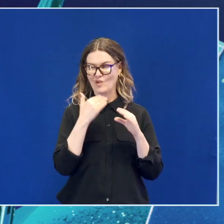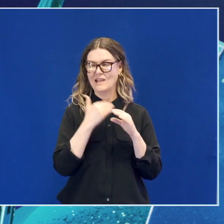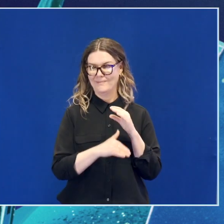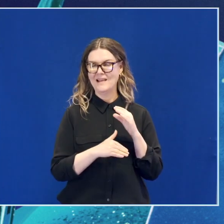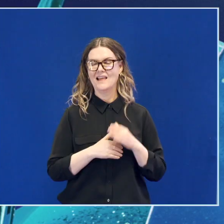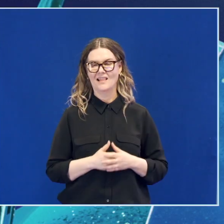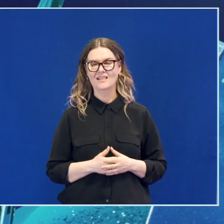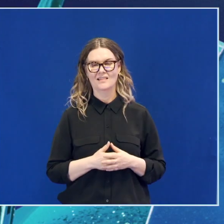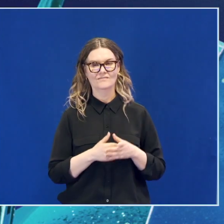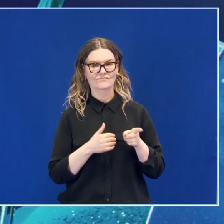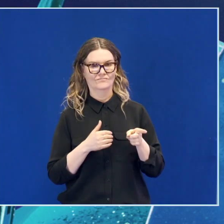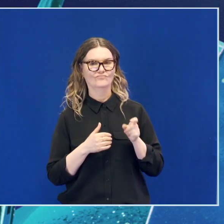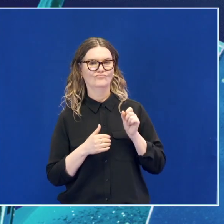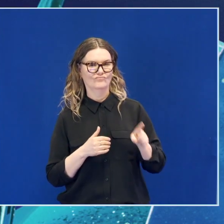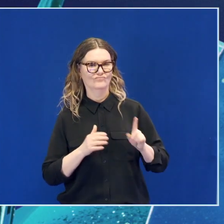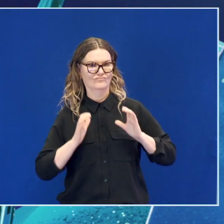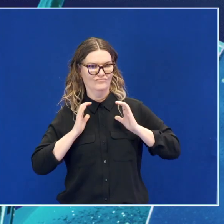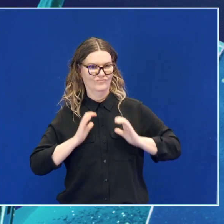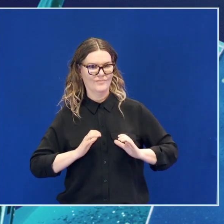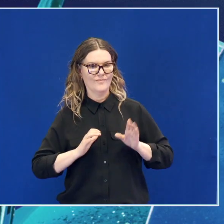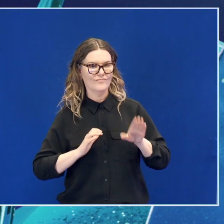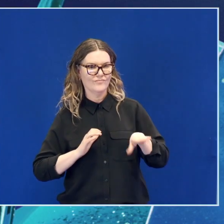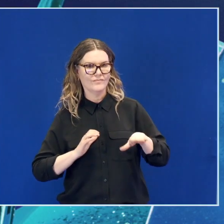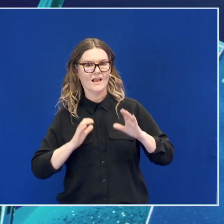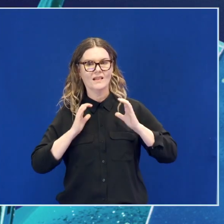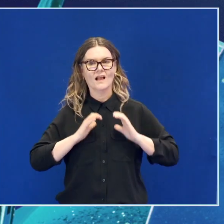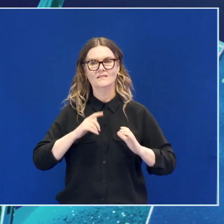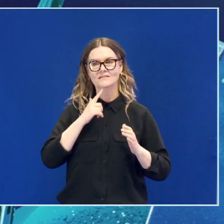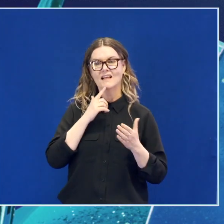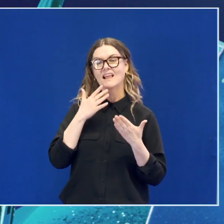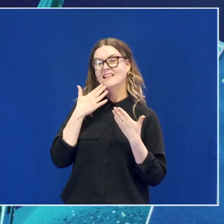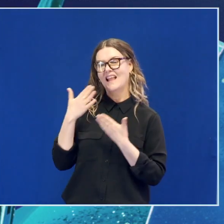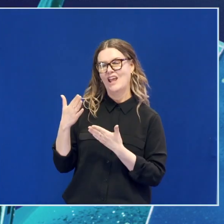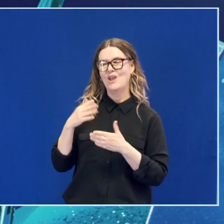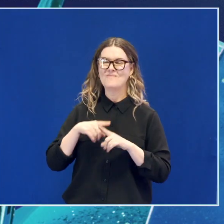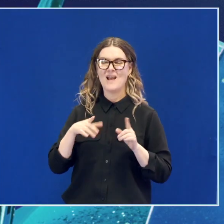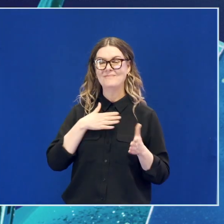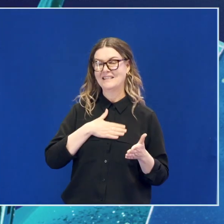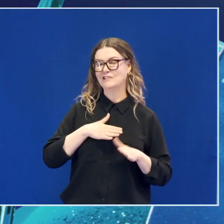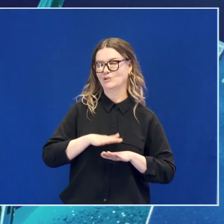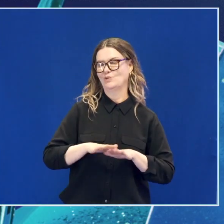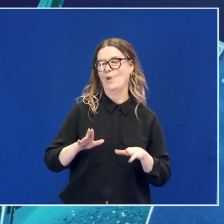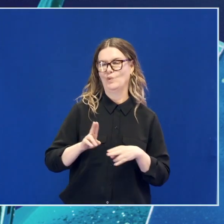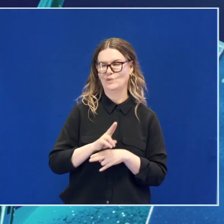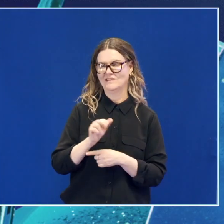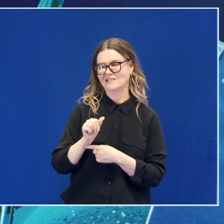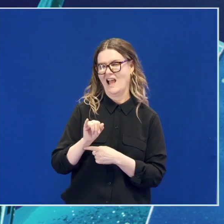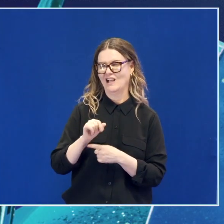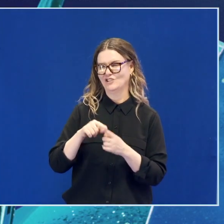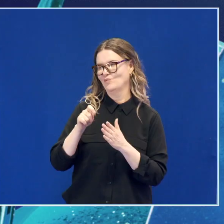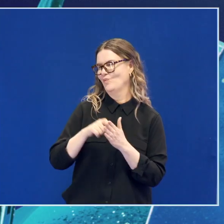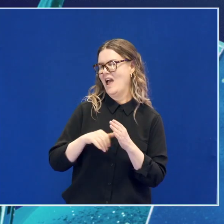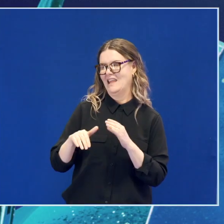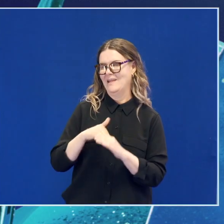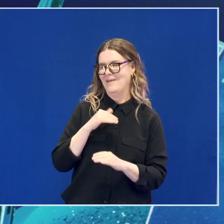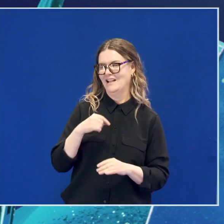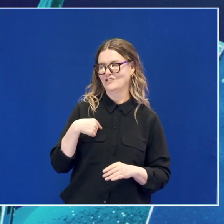This was my email. So now the ironic thing is being an autistic person, I use AI to sound more human.